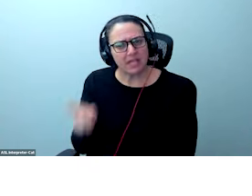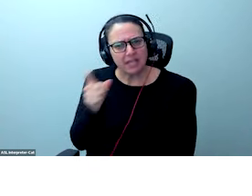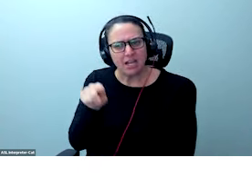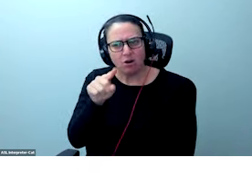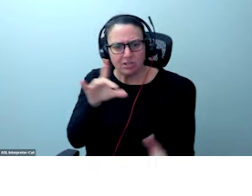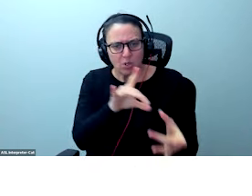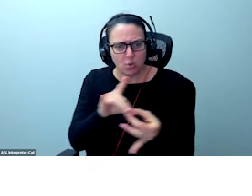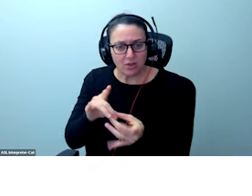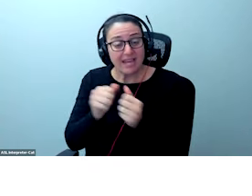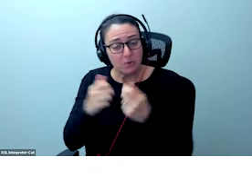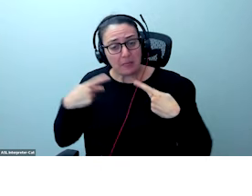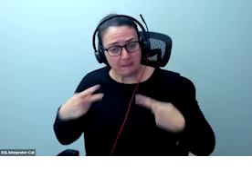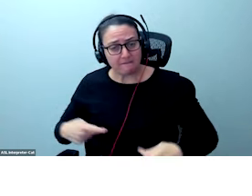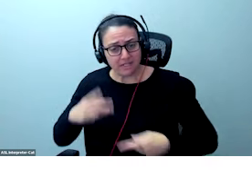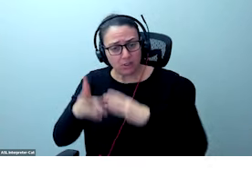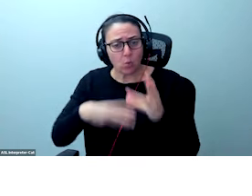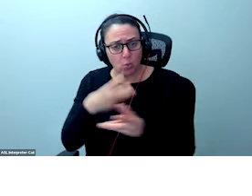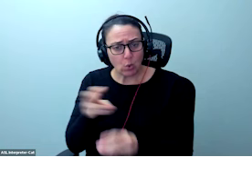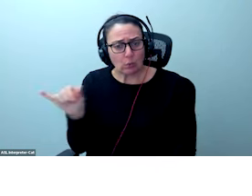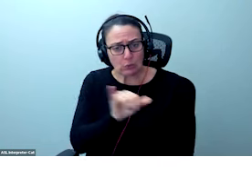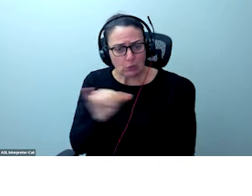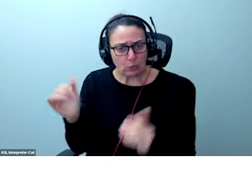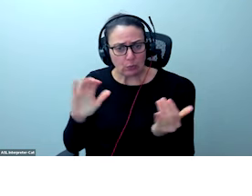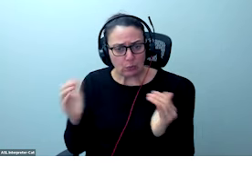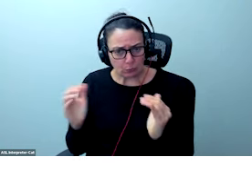with the physical world and physical environment as well.